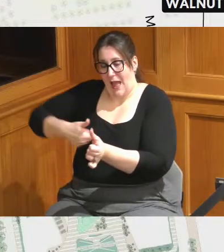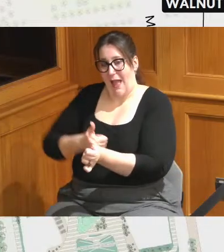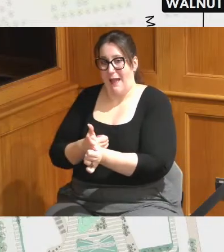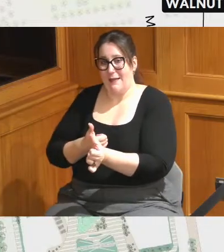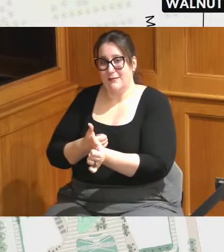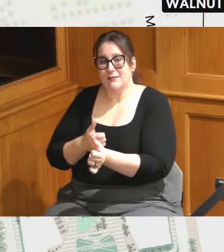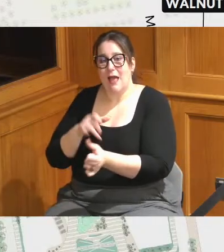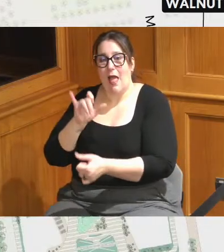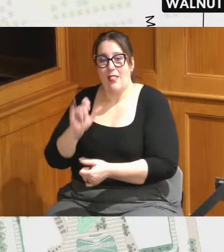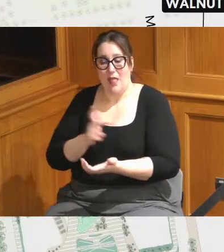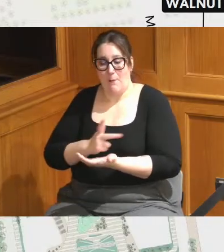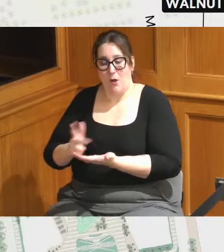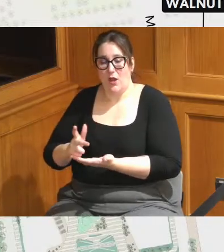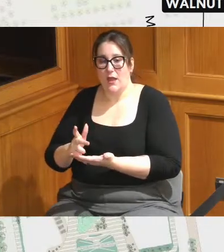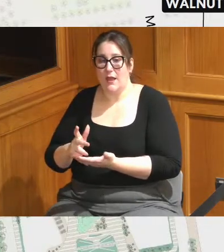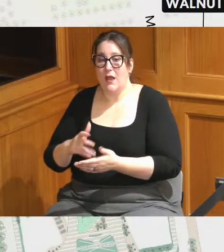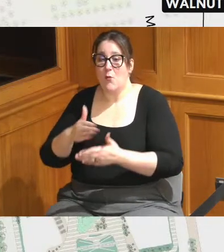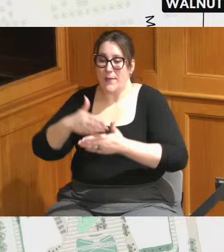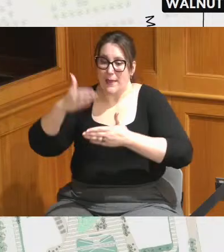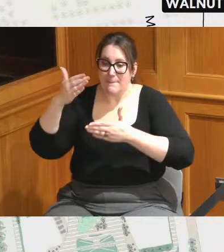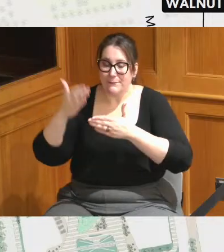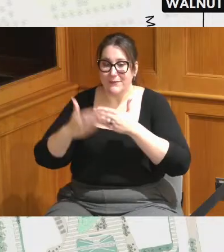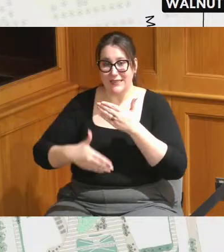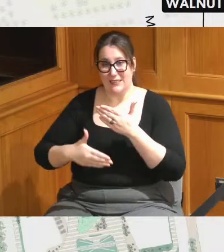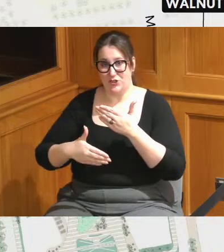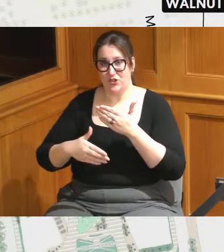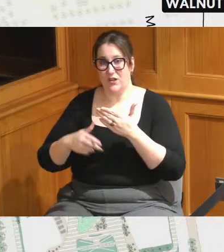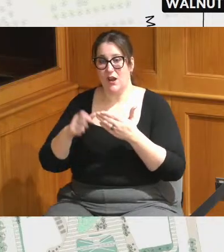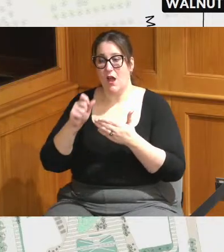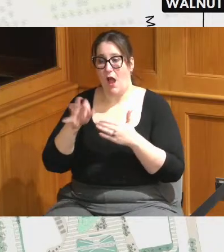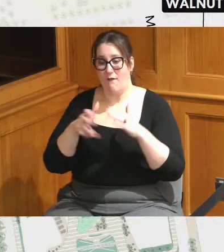would both be the completion of the central riverfront garage. That's two levels of below